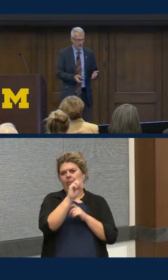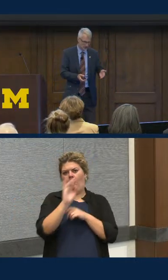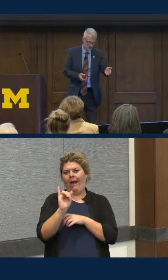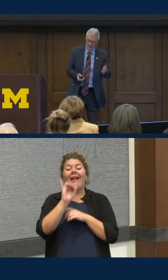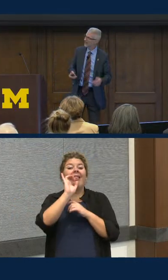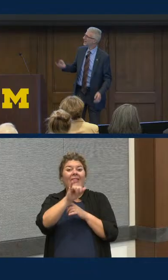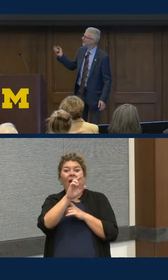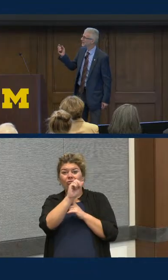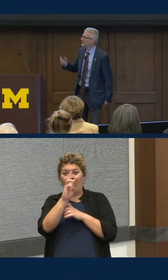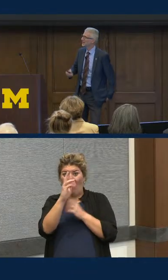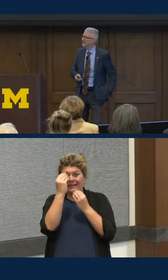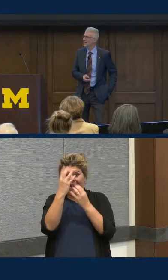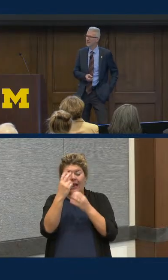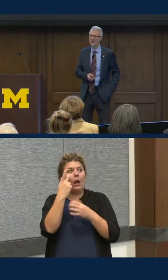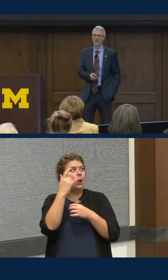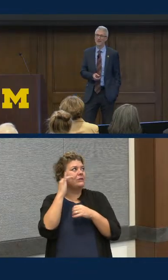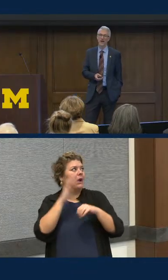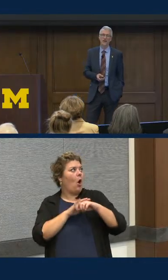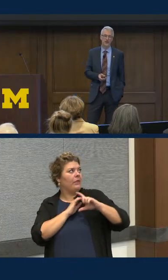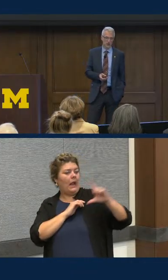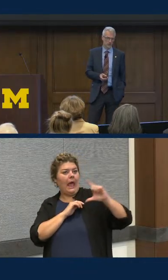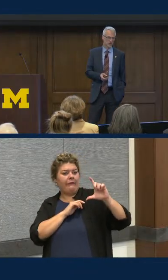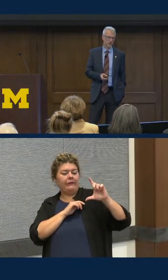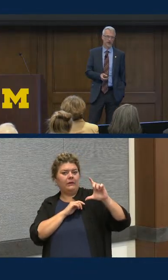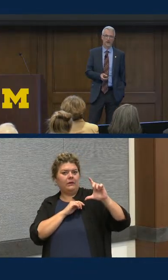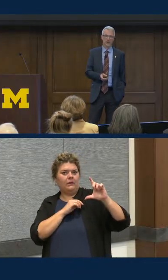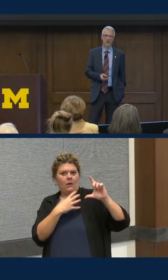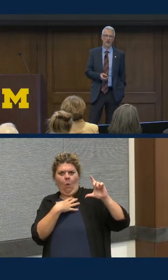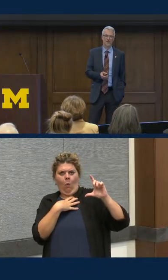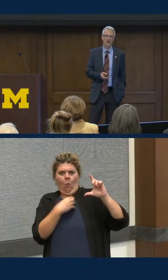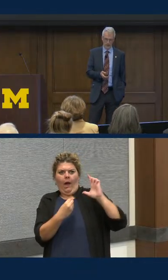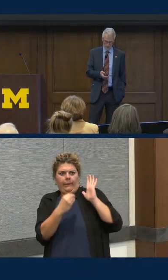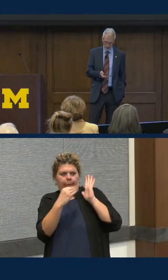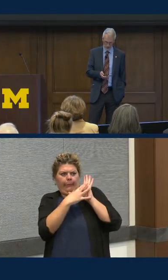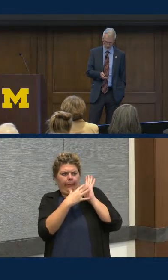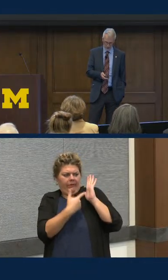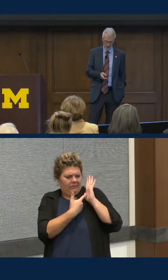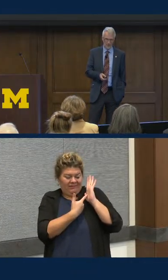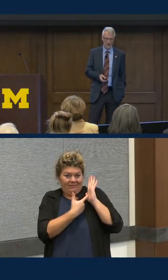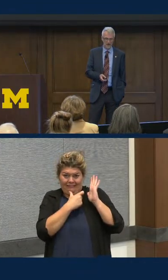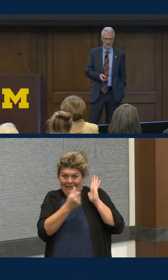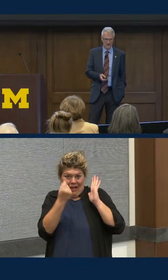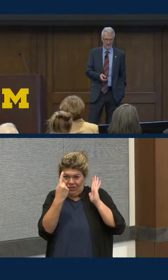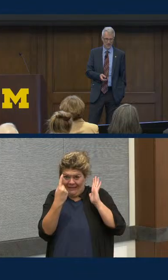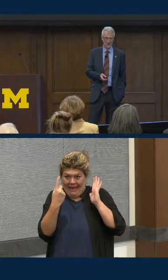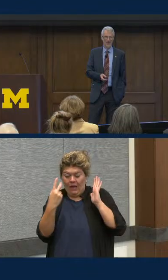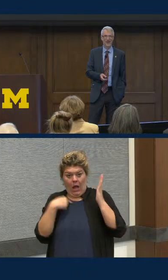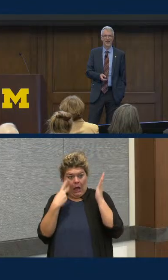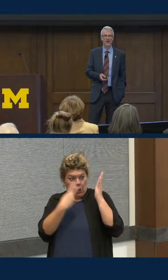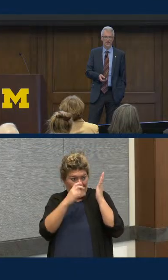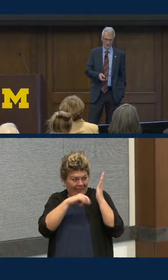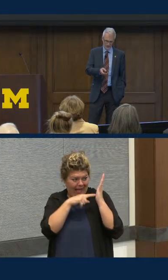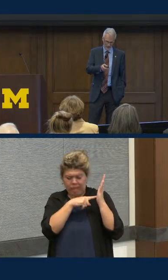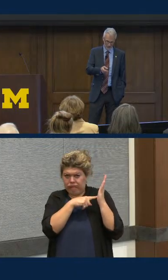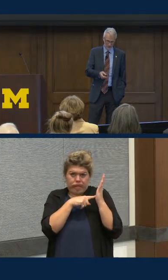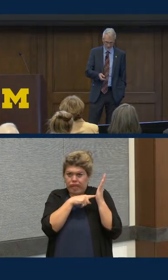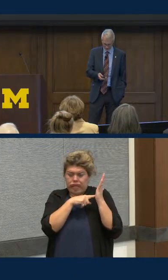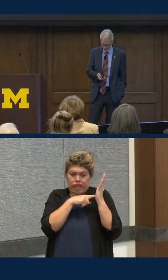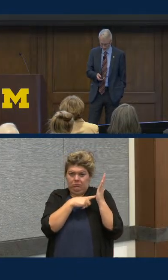looks like the image on the left uninterpreted by human and has to be put through complicated